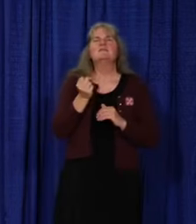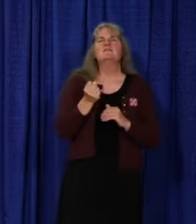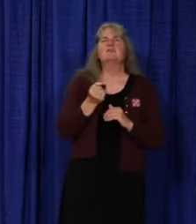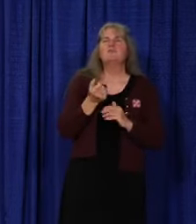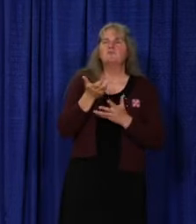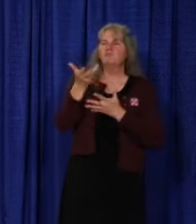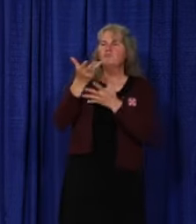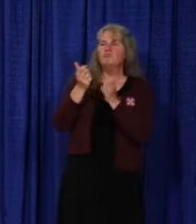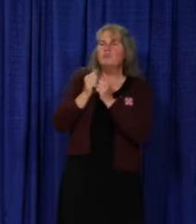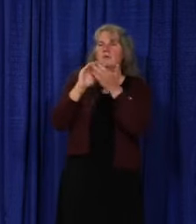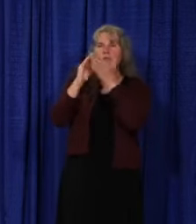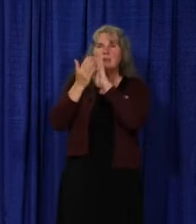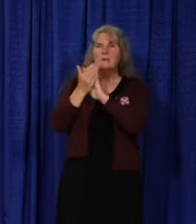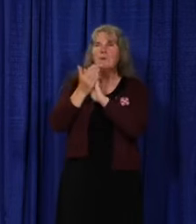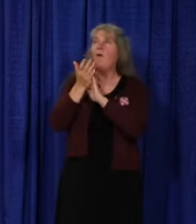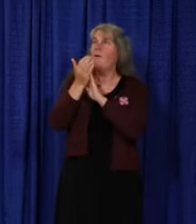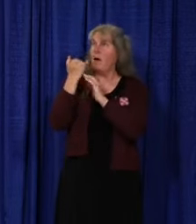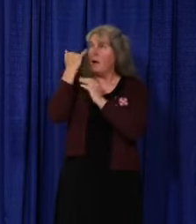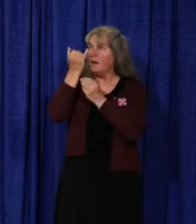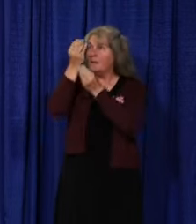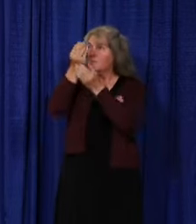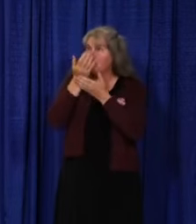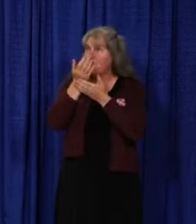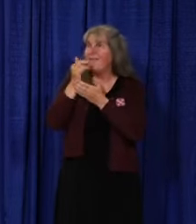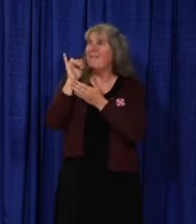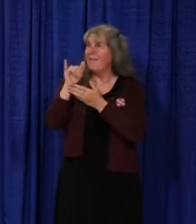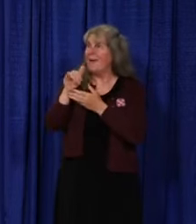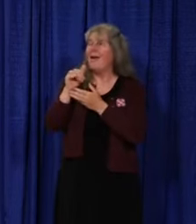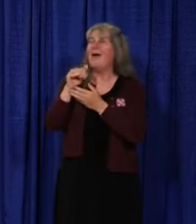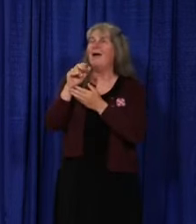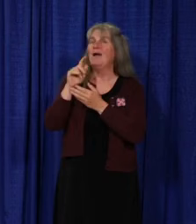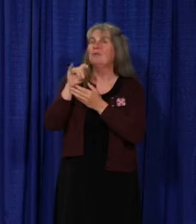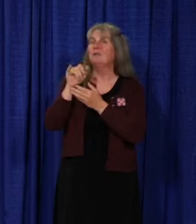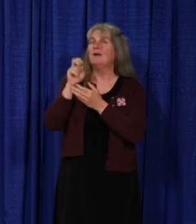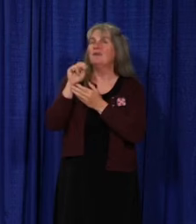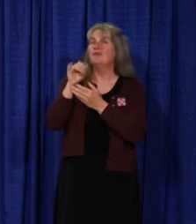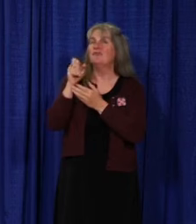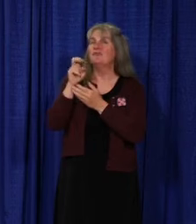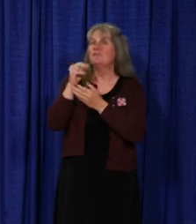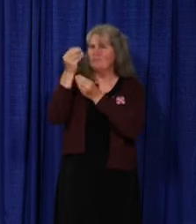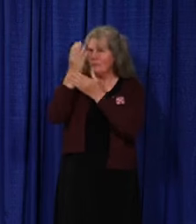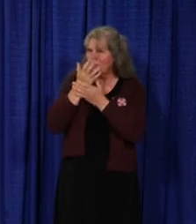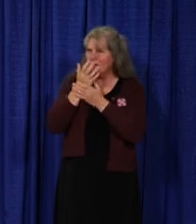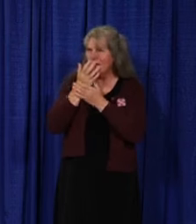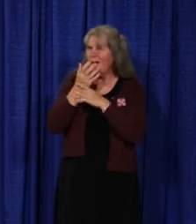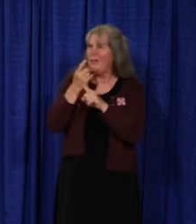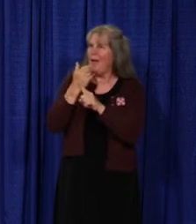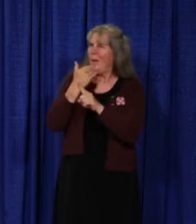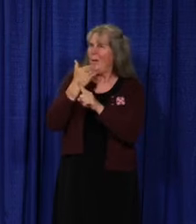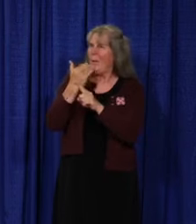the communities, borrowing ideas from the Taa'an Kwächän government and also a lens to working with the federal